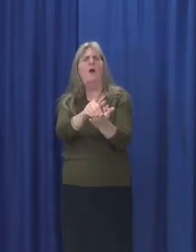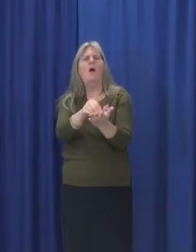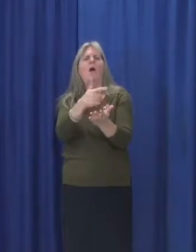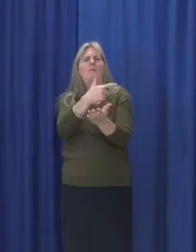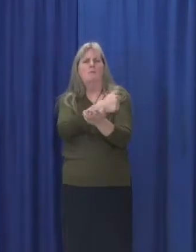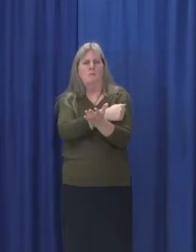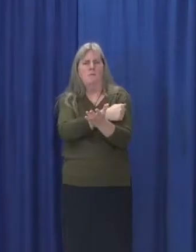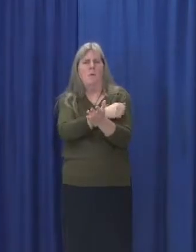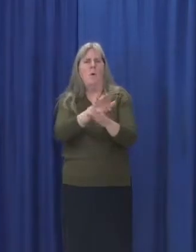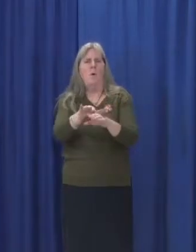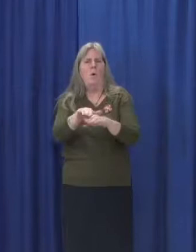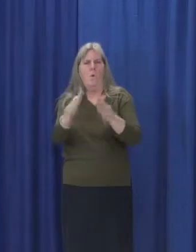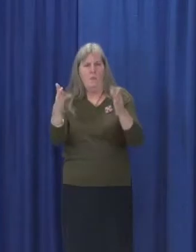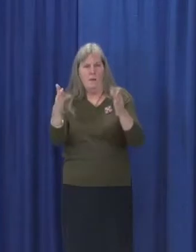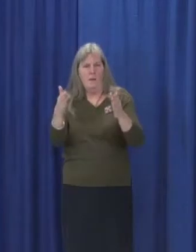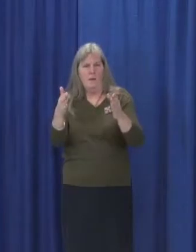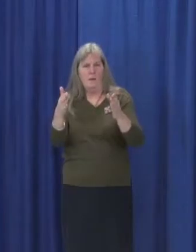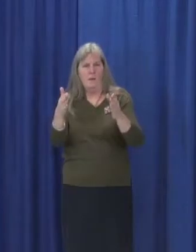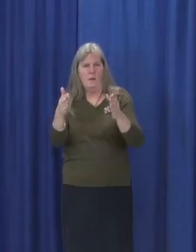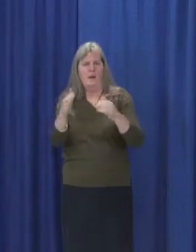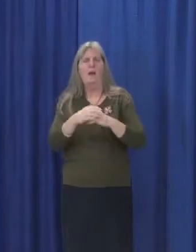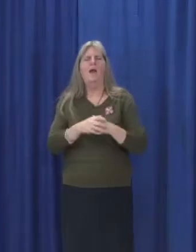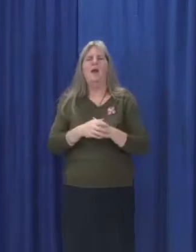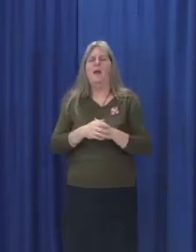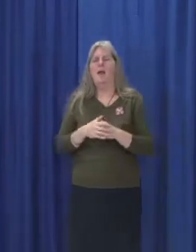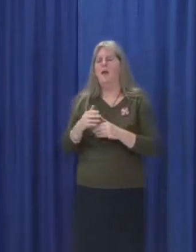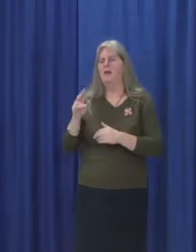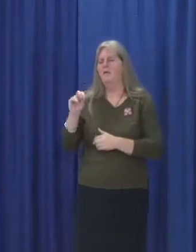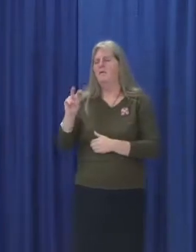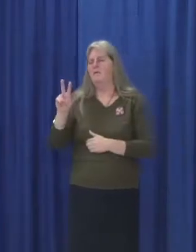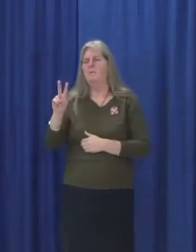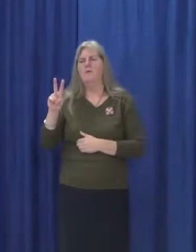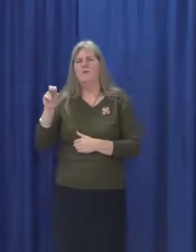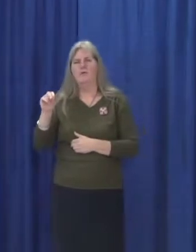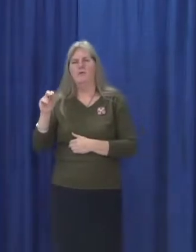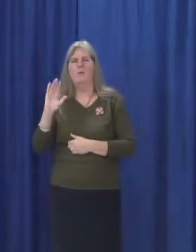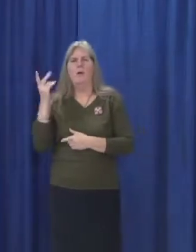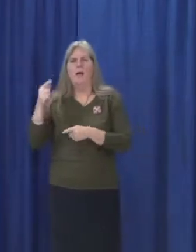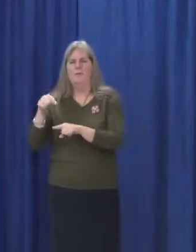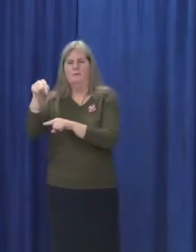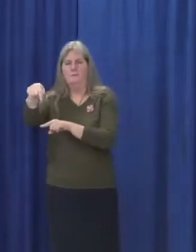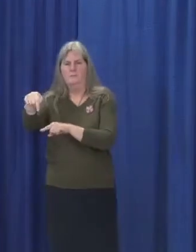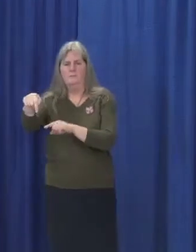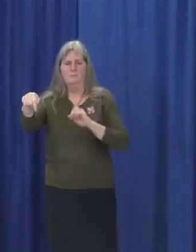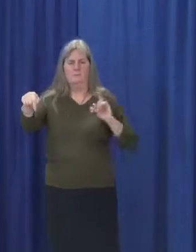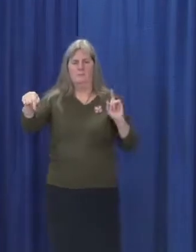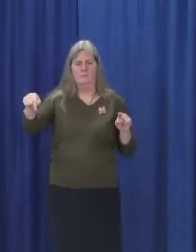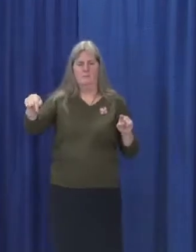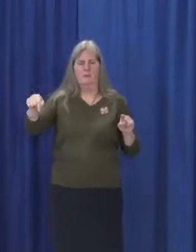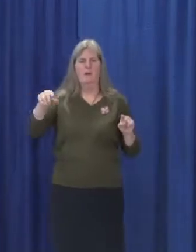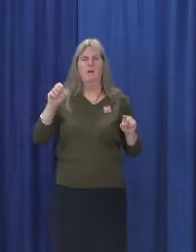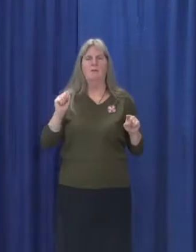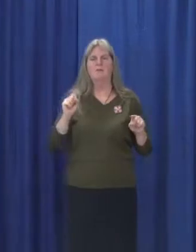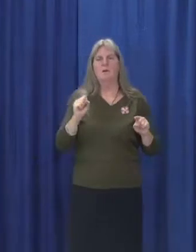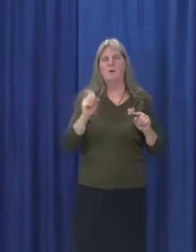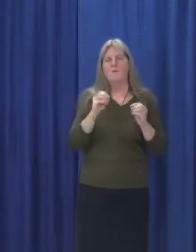are open and the deadlines are calming. We will have a lot more information about the specifics